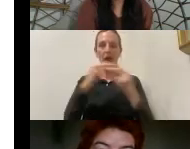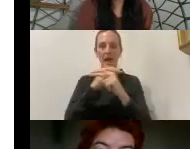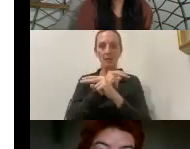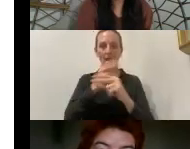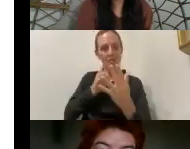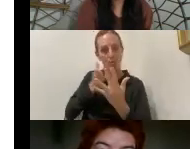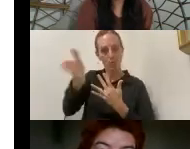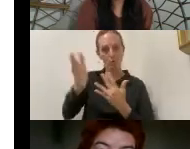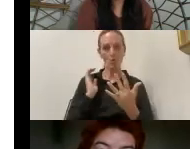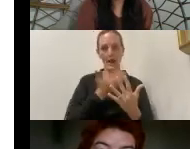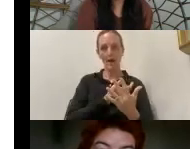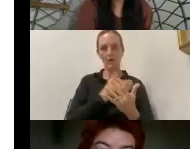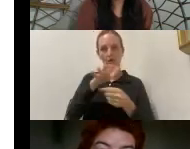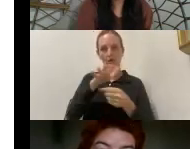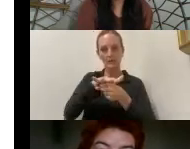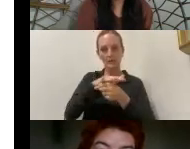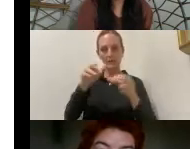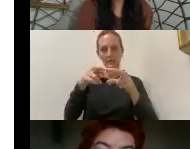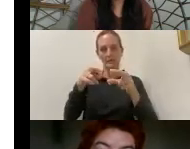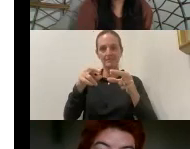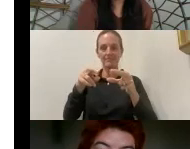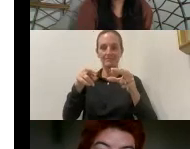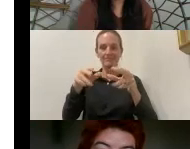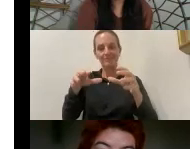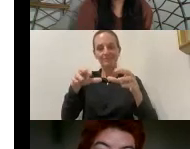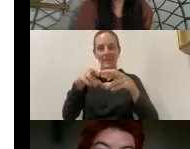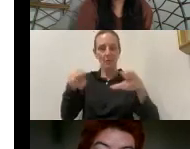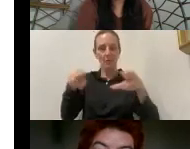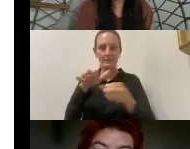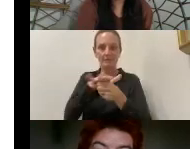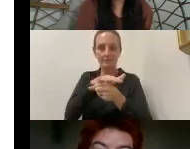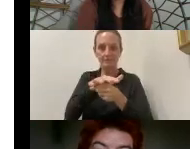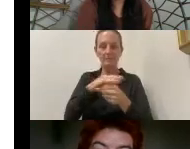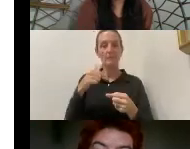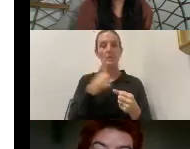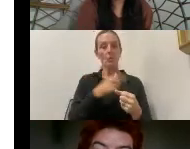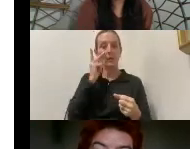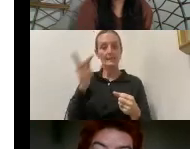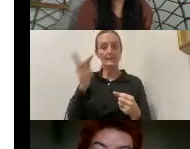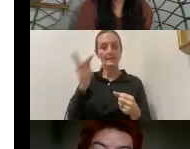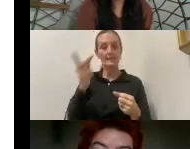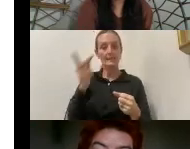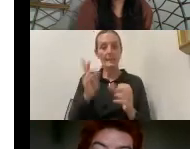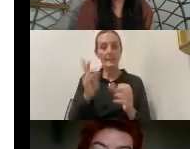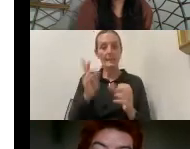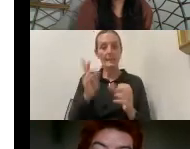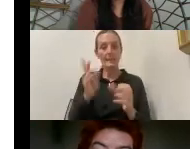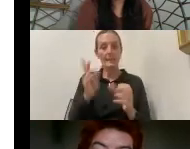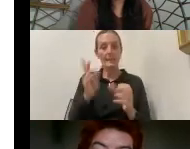And so we see the importance of asserting like “hey we're here, we still exist with